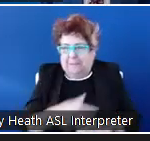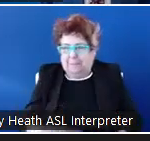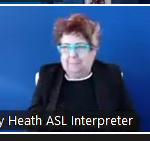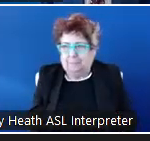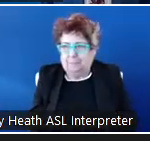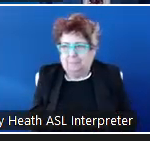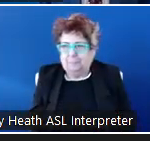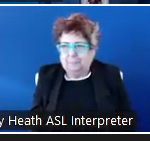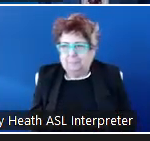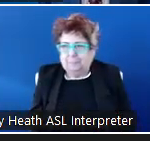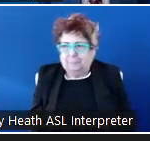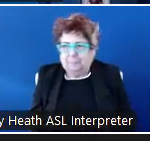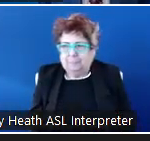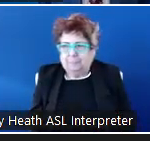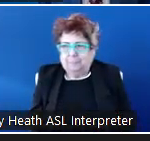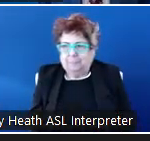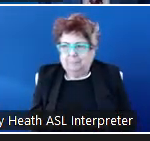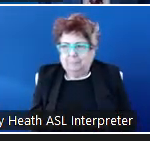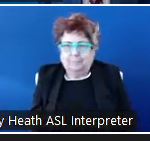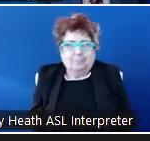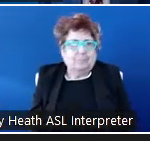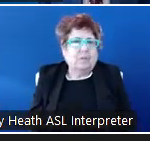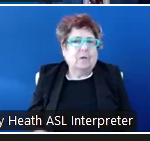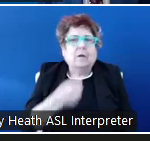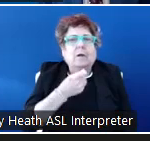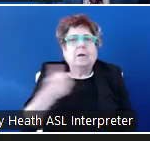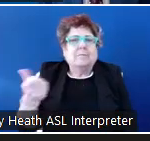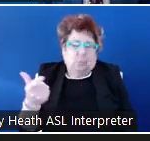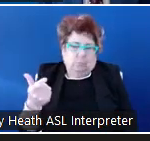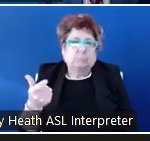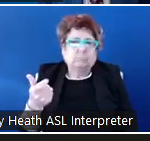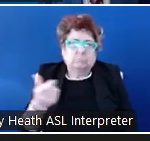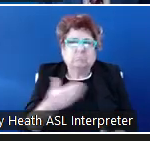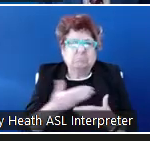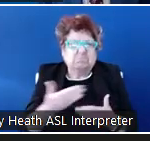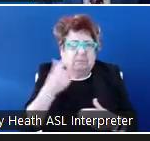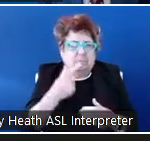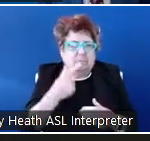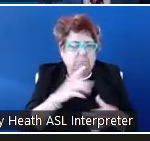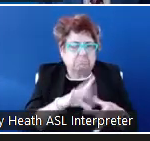First, a few housekeeping items we want to address. This meeting is being recorded. By staying to participate,